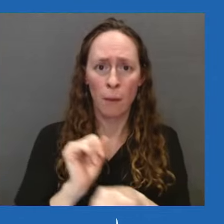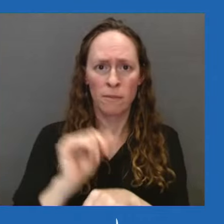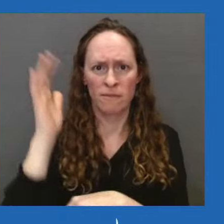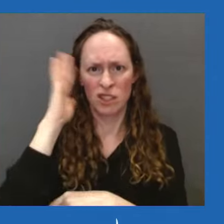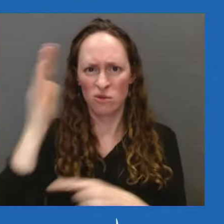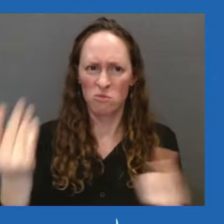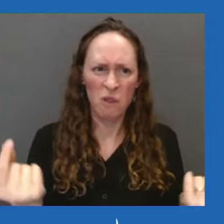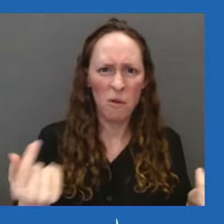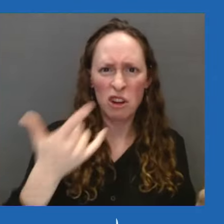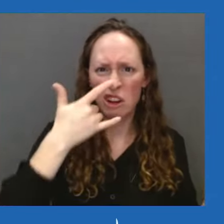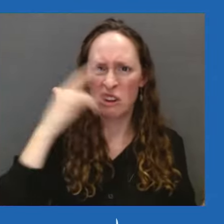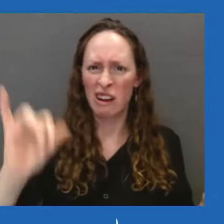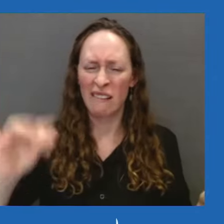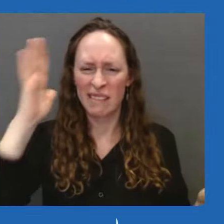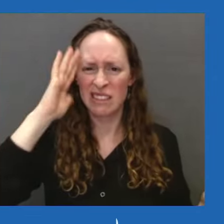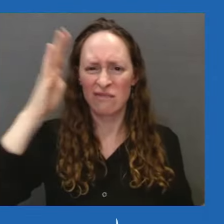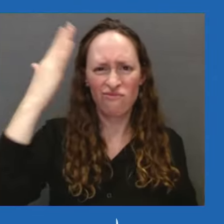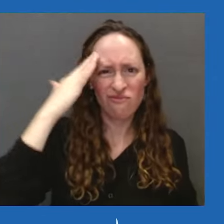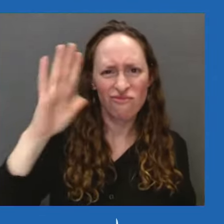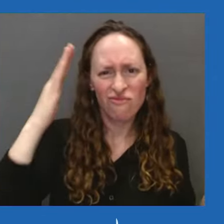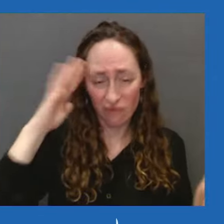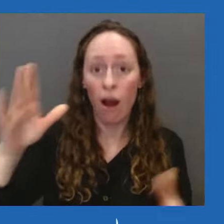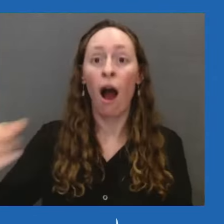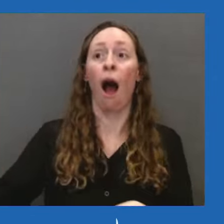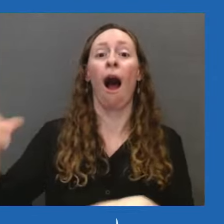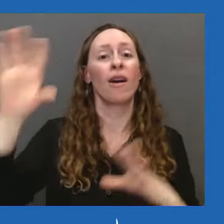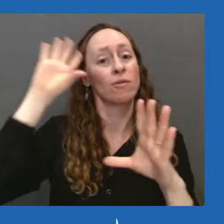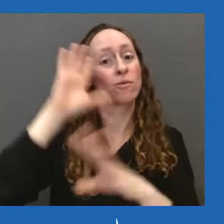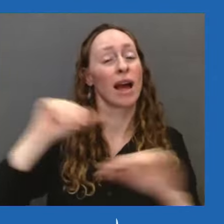this factory found new life after being acquired by CS